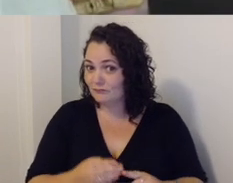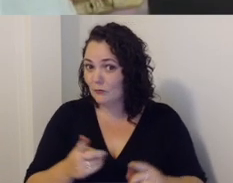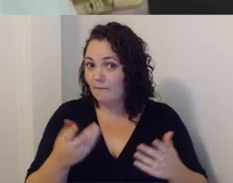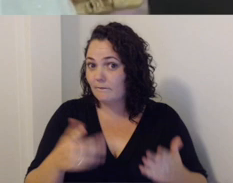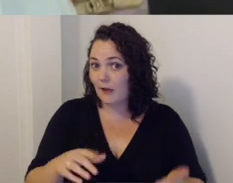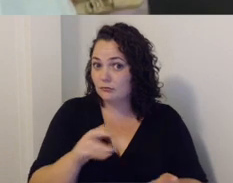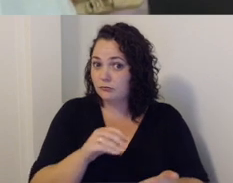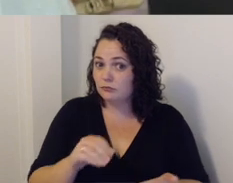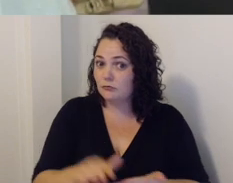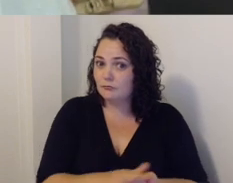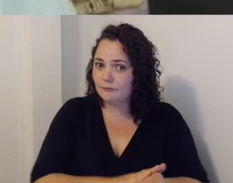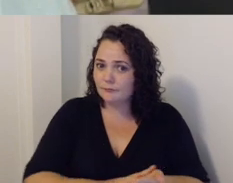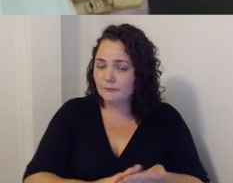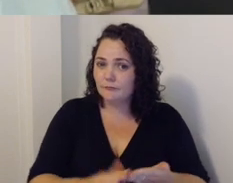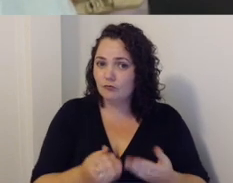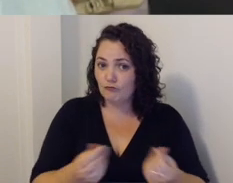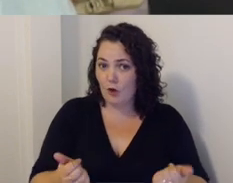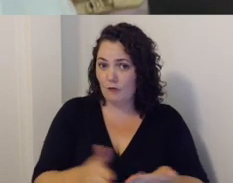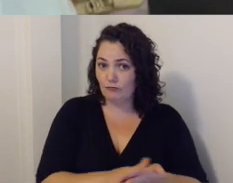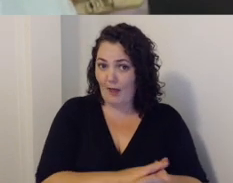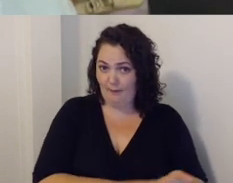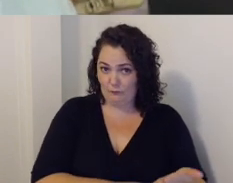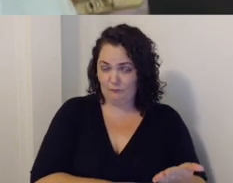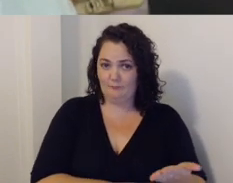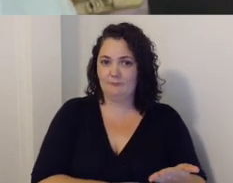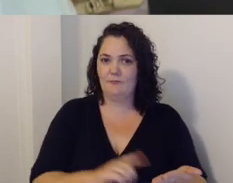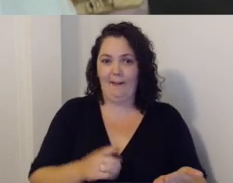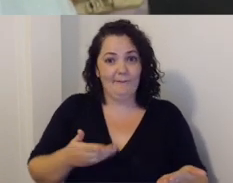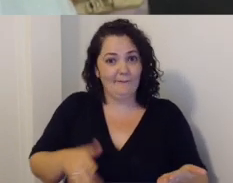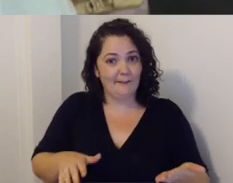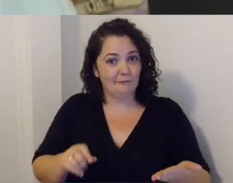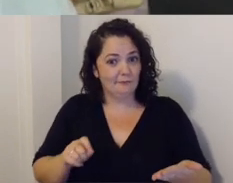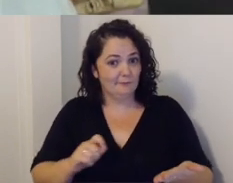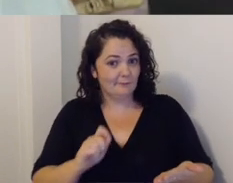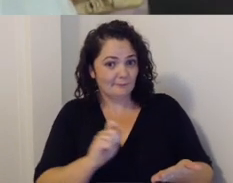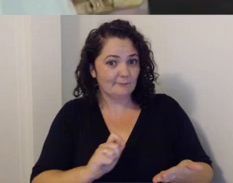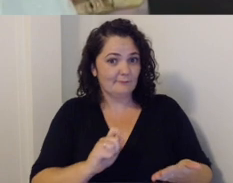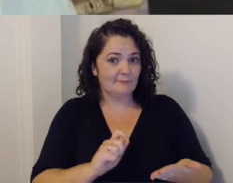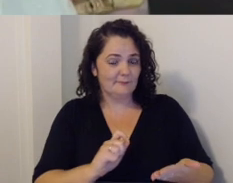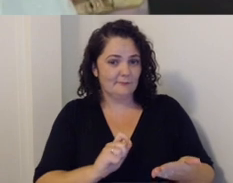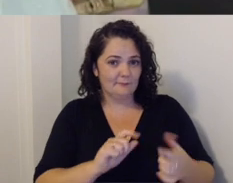and you've at least got your first layer of material that defines their entire bodies so